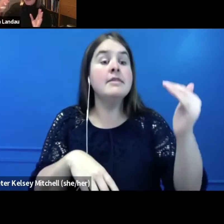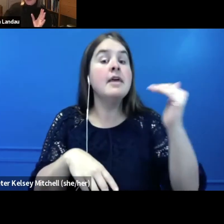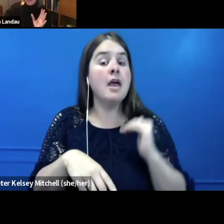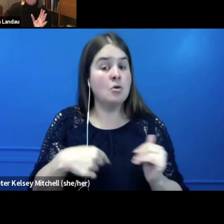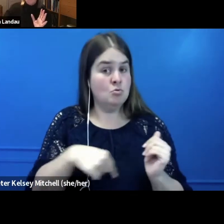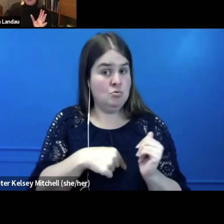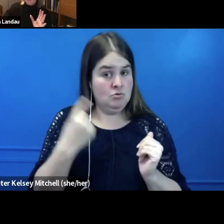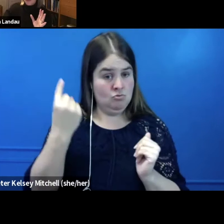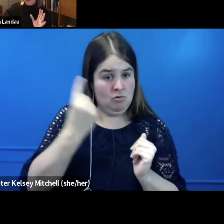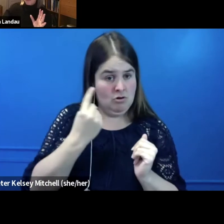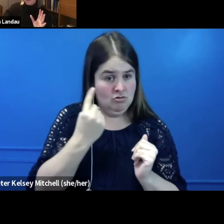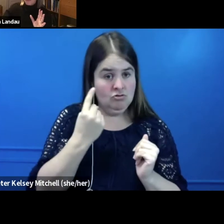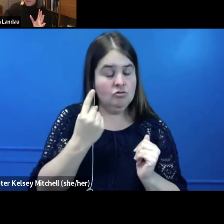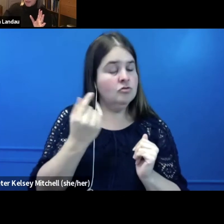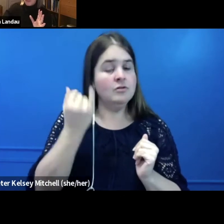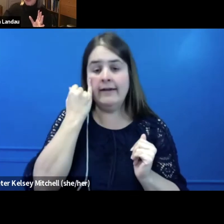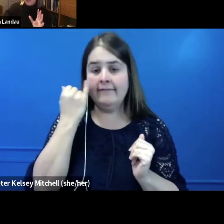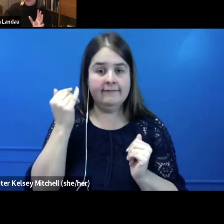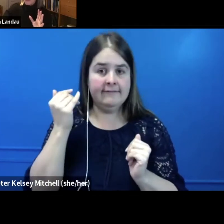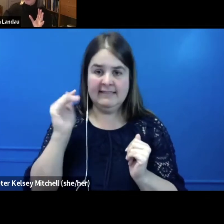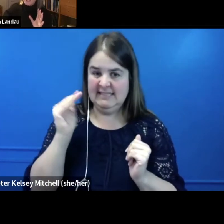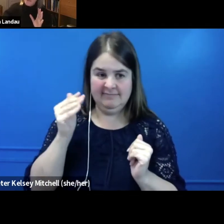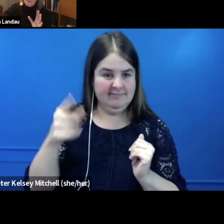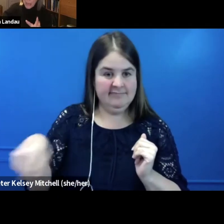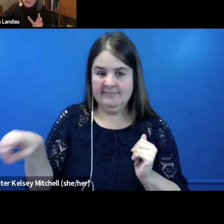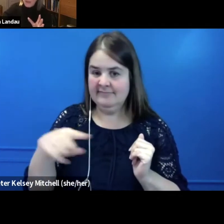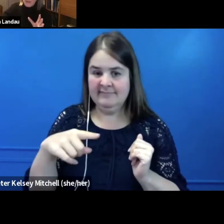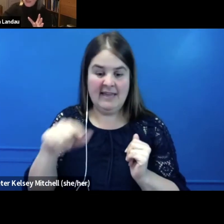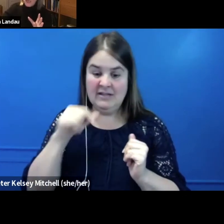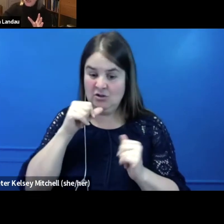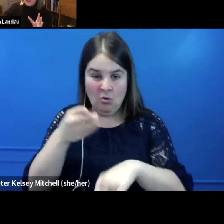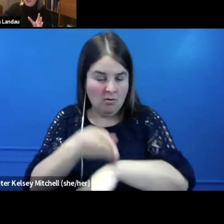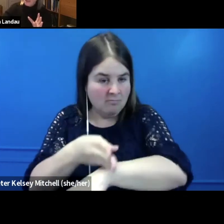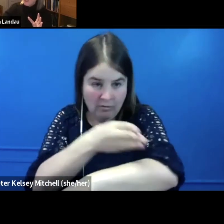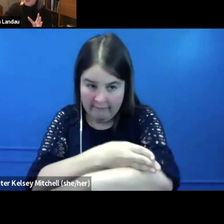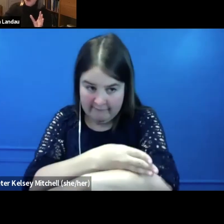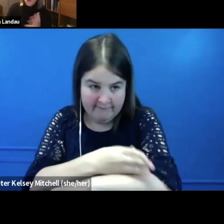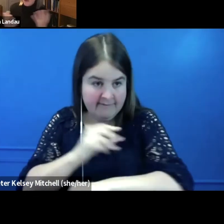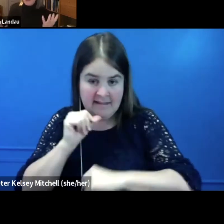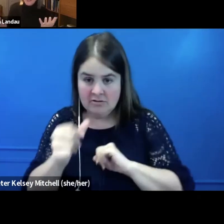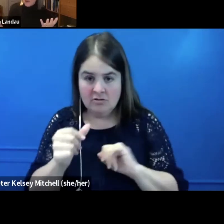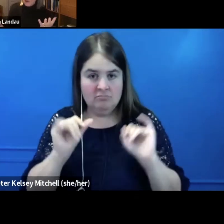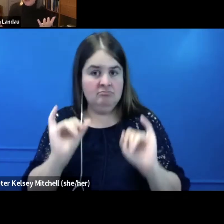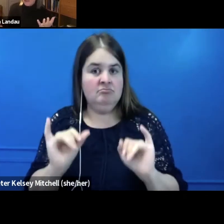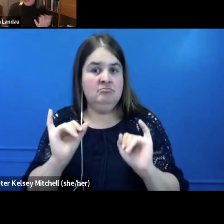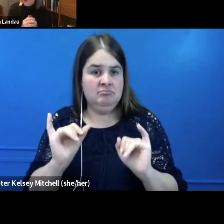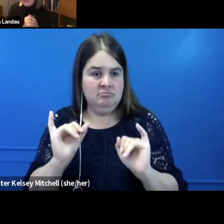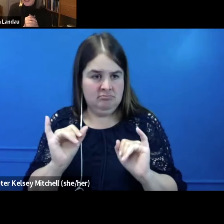don't seem to persist and get better in this task